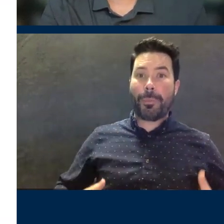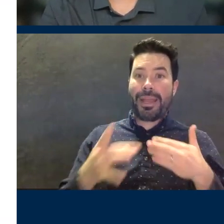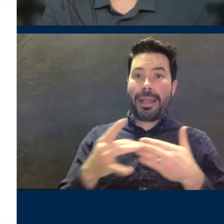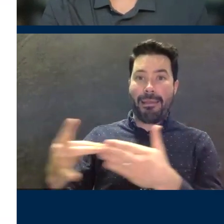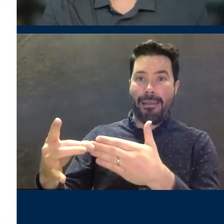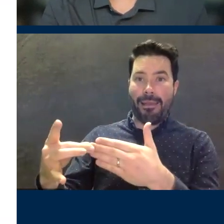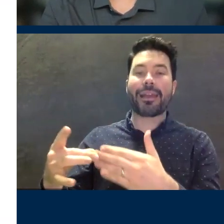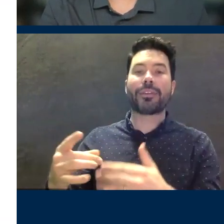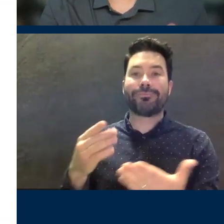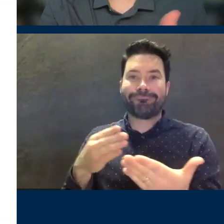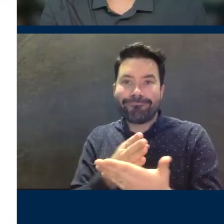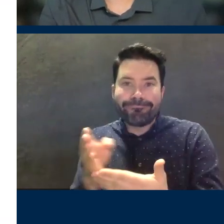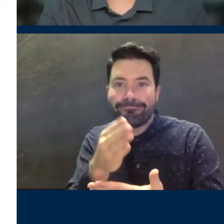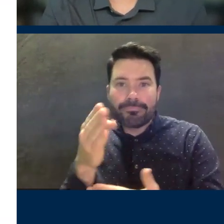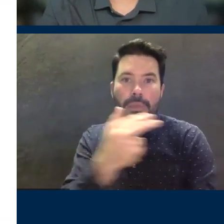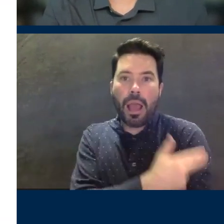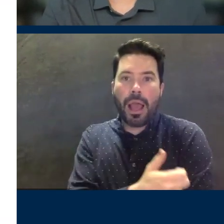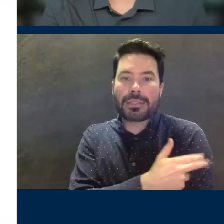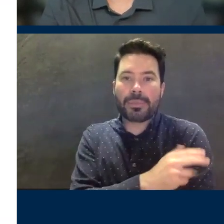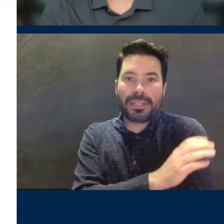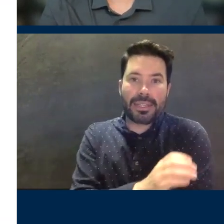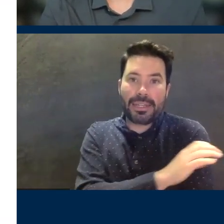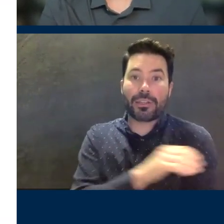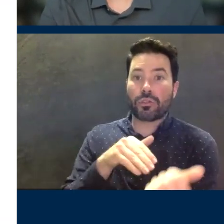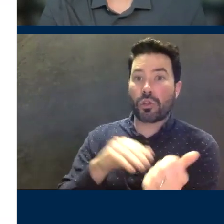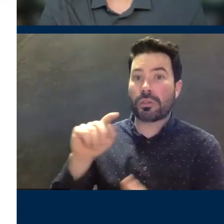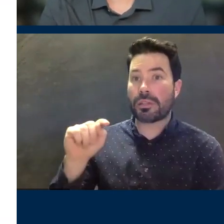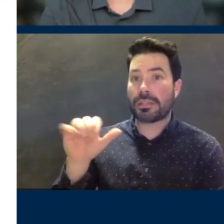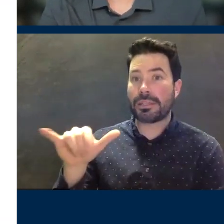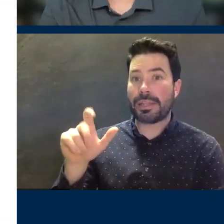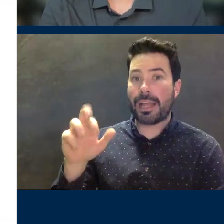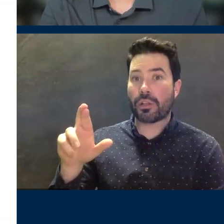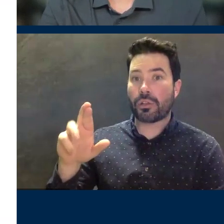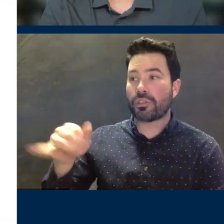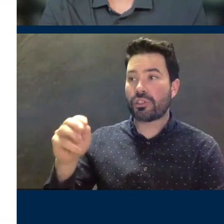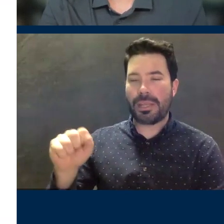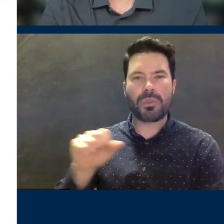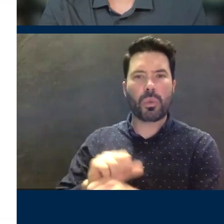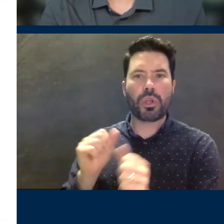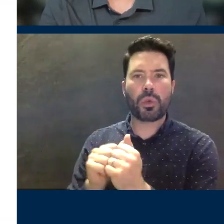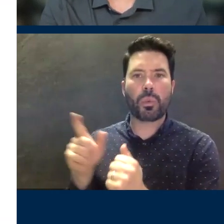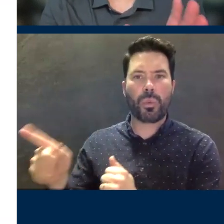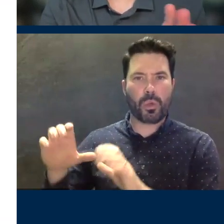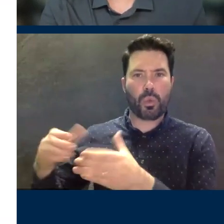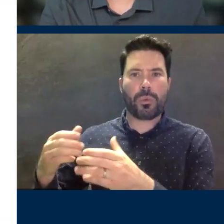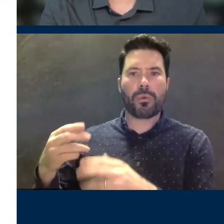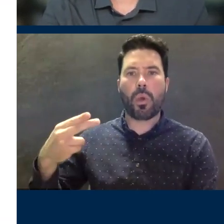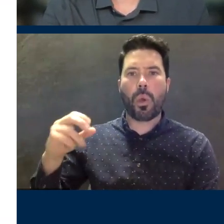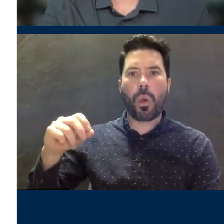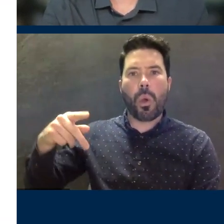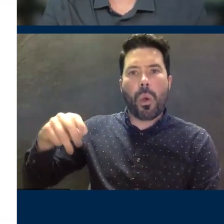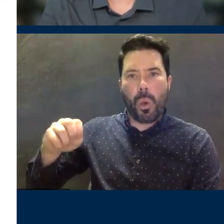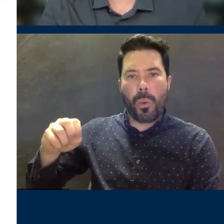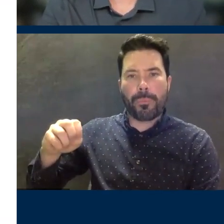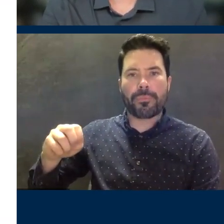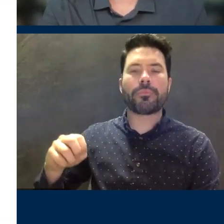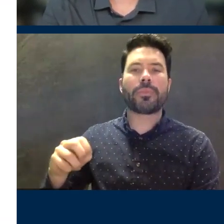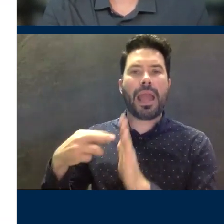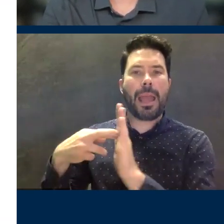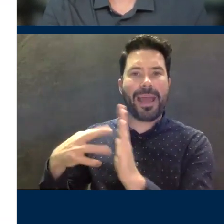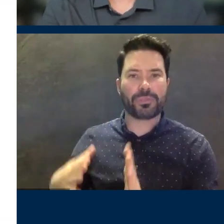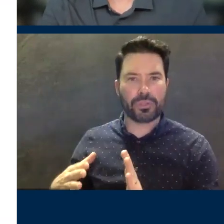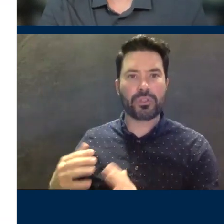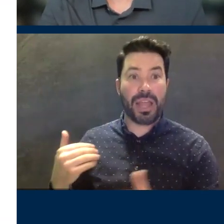We have a Dr. Tyler James has a hope. He's been working with the Hope Ambassadors here in Michigan medicine. And we actually have free videos and training that we could share if anybody's interested. So and I'm going to have this available to share. And I'm gonna stop here. So we can have opportunities for questions and answers.